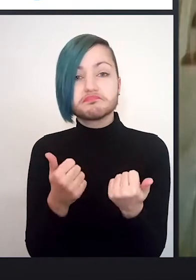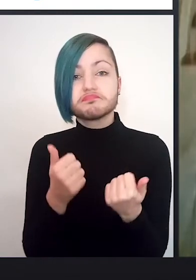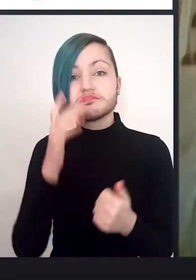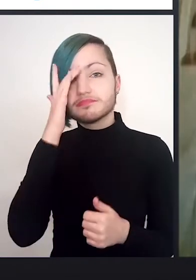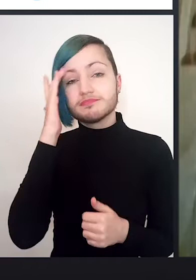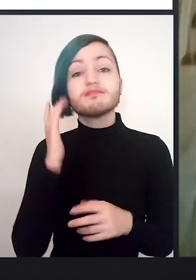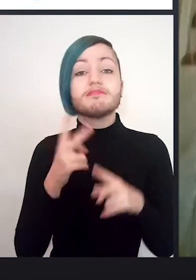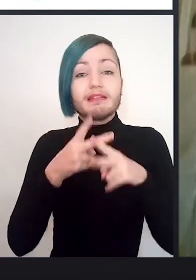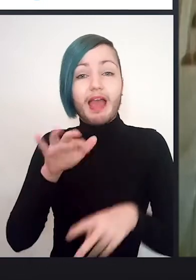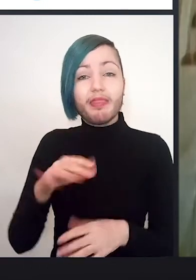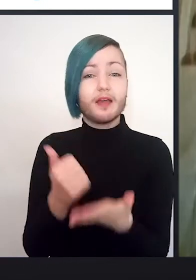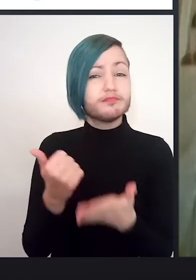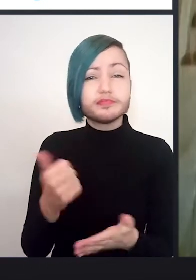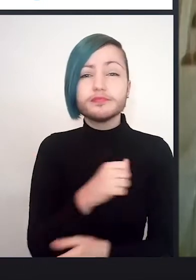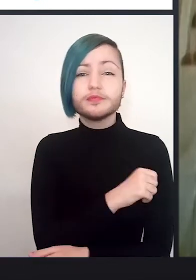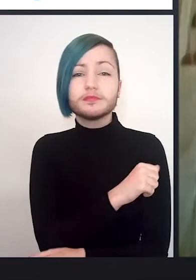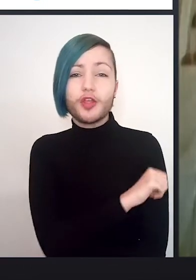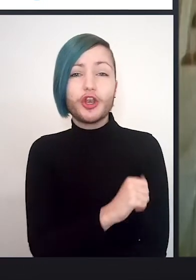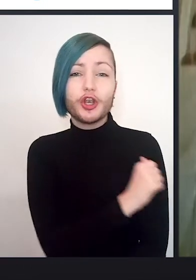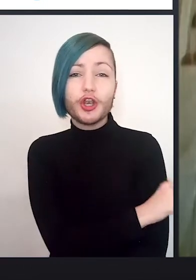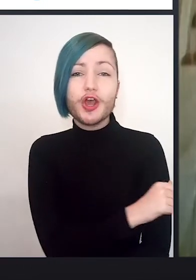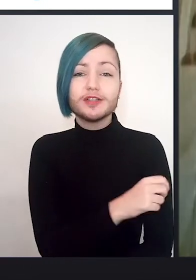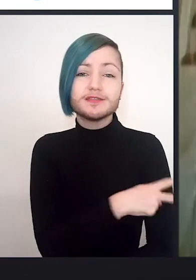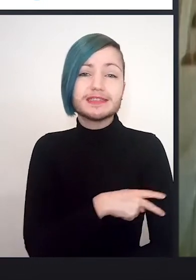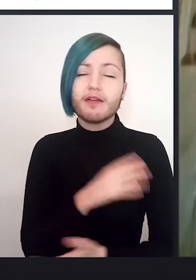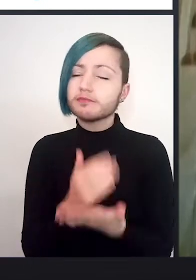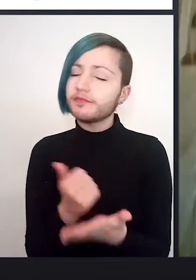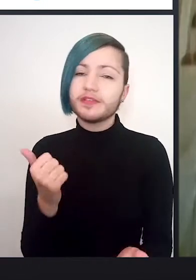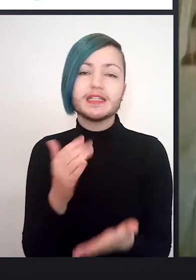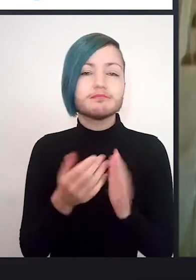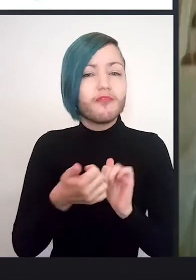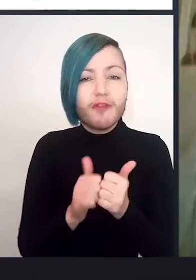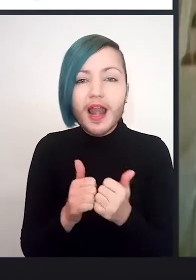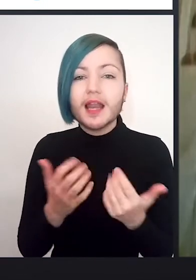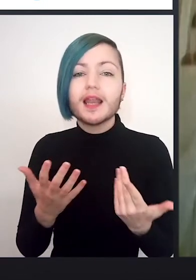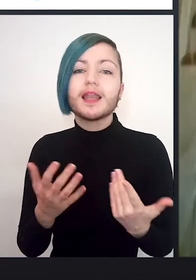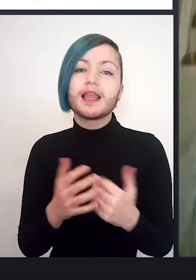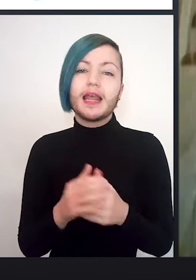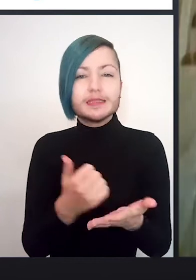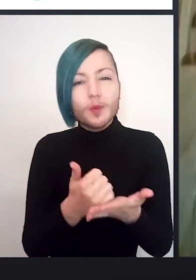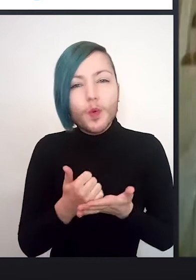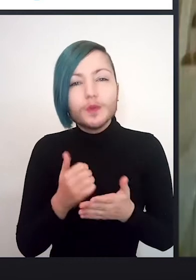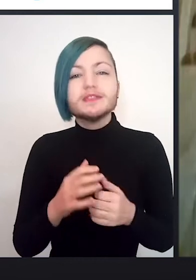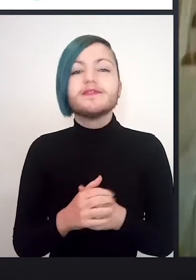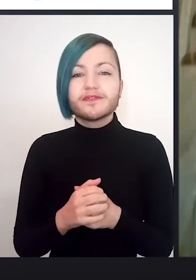The care was great, the nursing staff were very friendly and supportive as well.